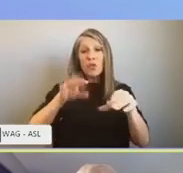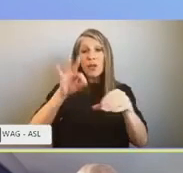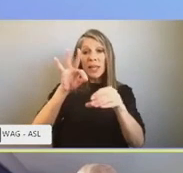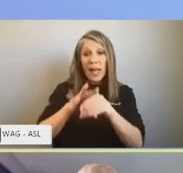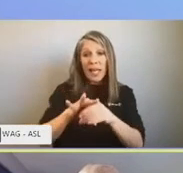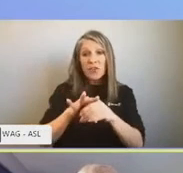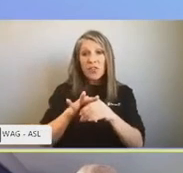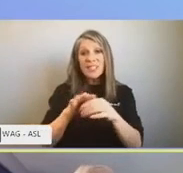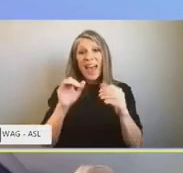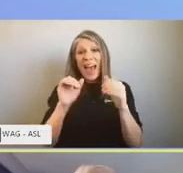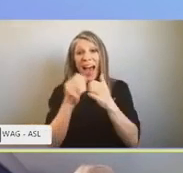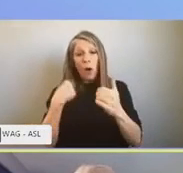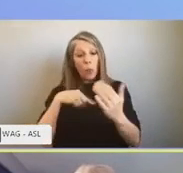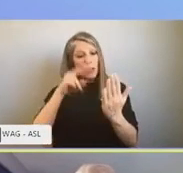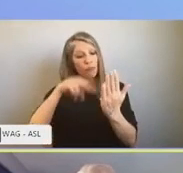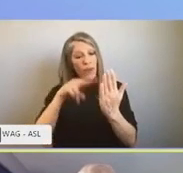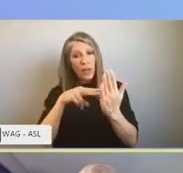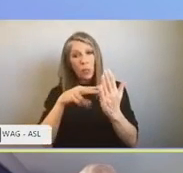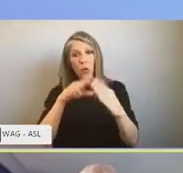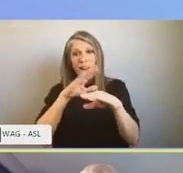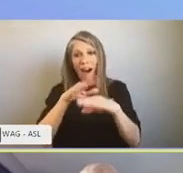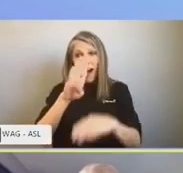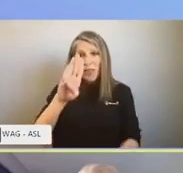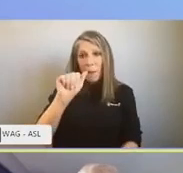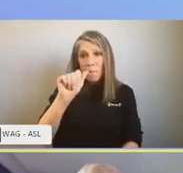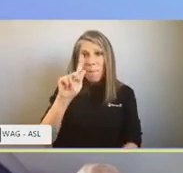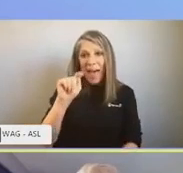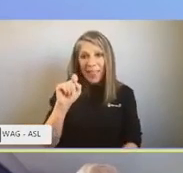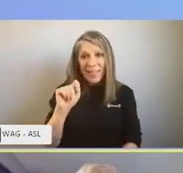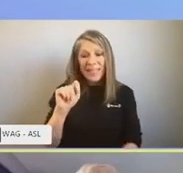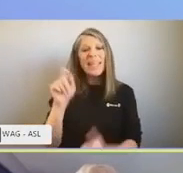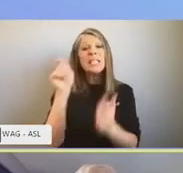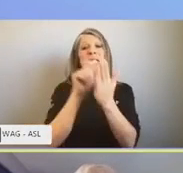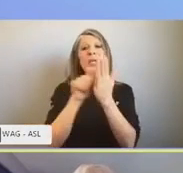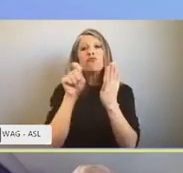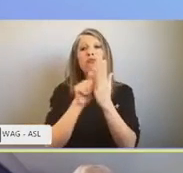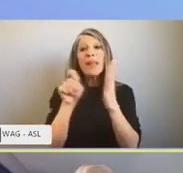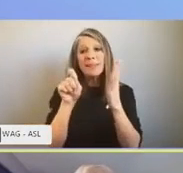terrible educational system. It is because so much happens of what in elections and how